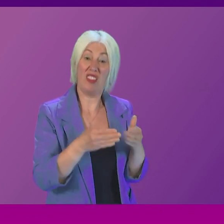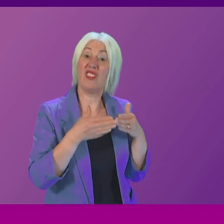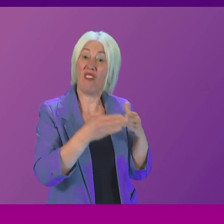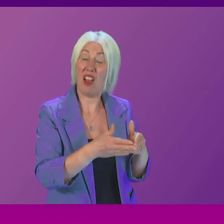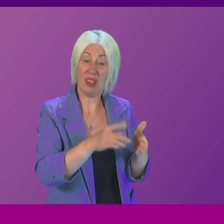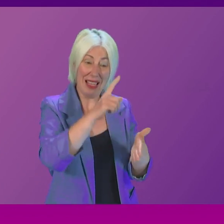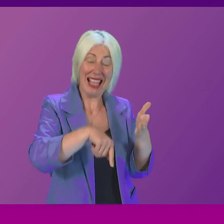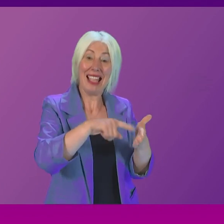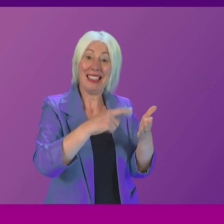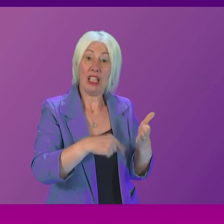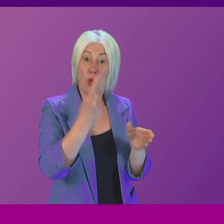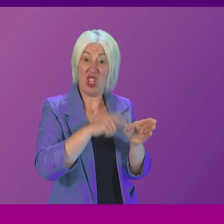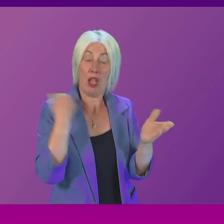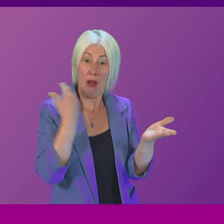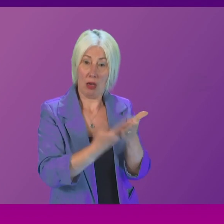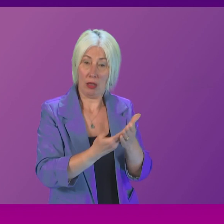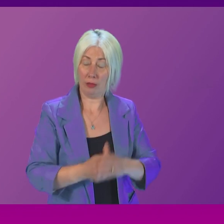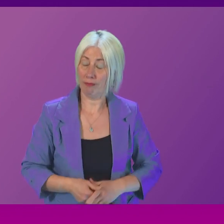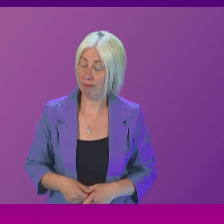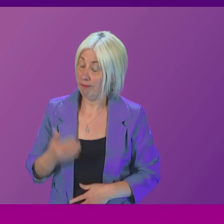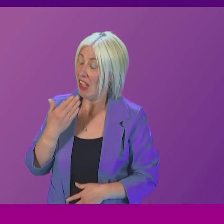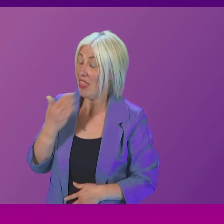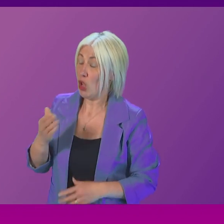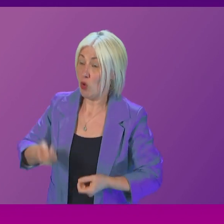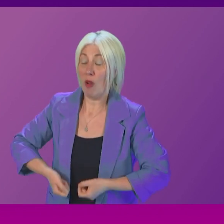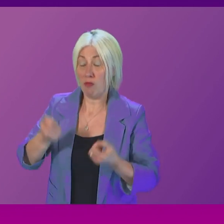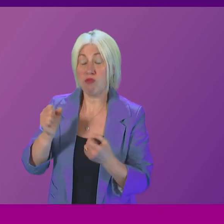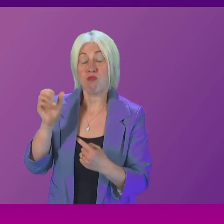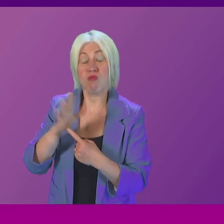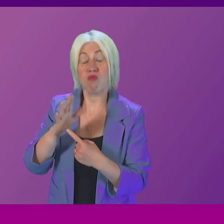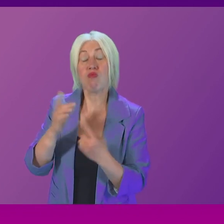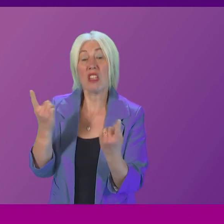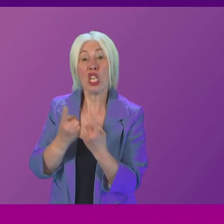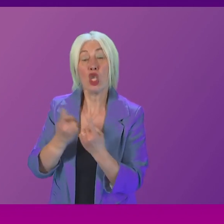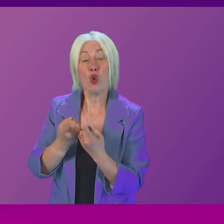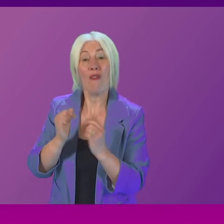I thank Alasdair Allan for raising what is an incredibly important issue for his constituents—I